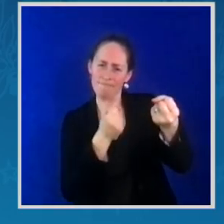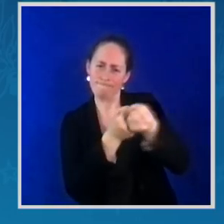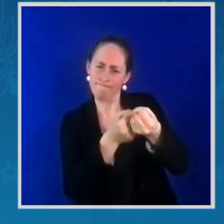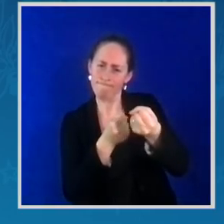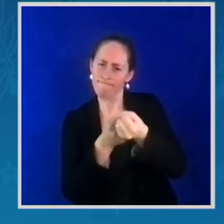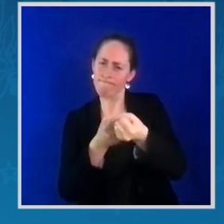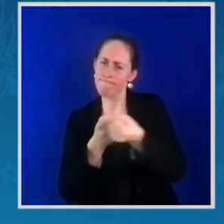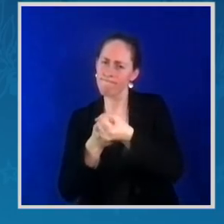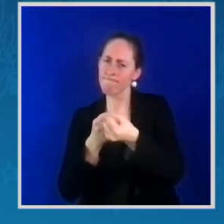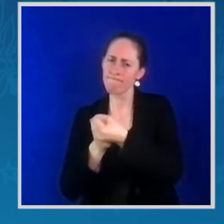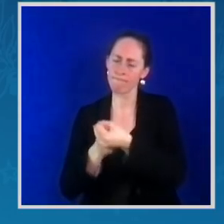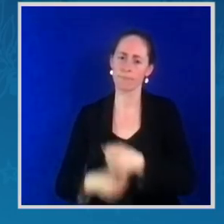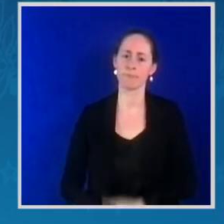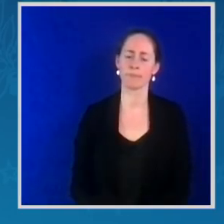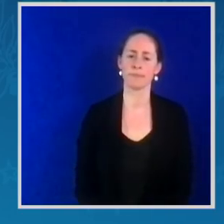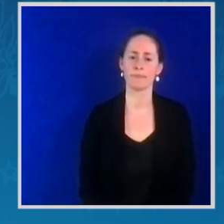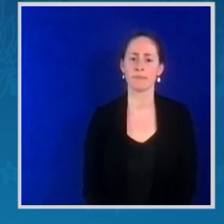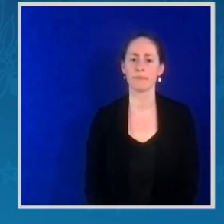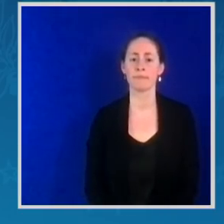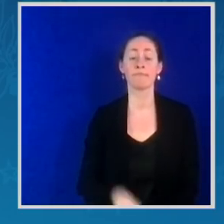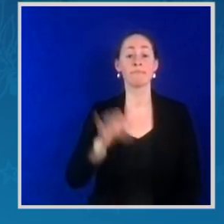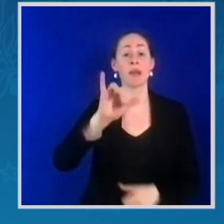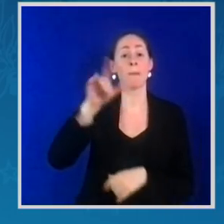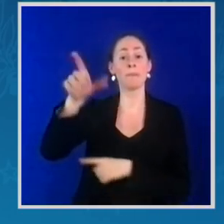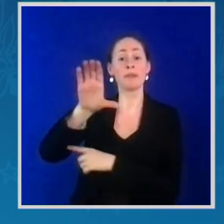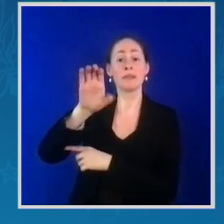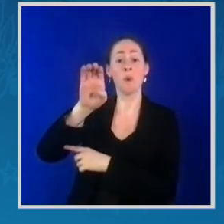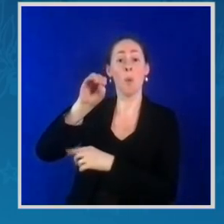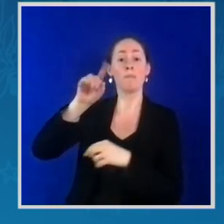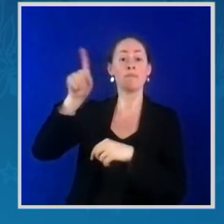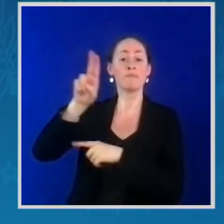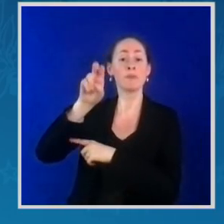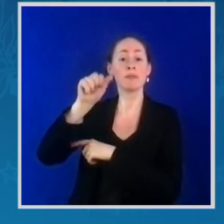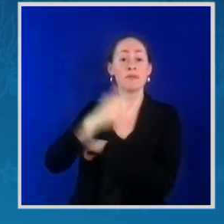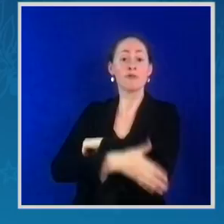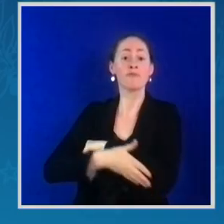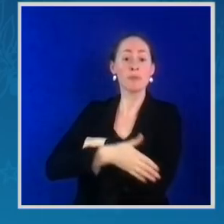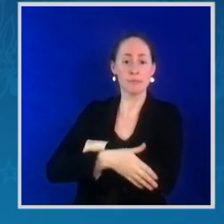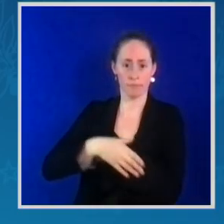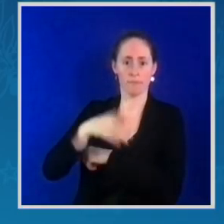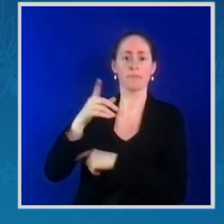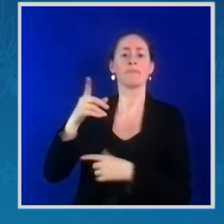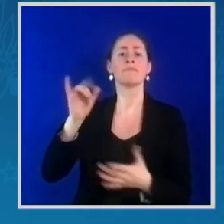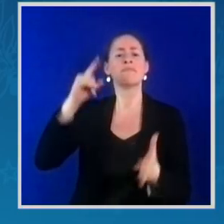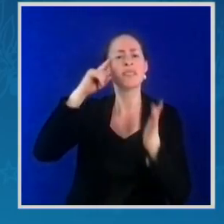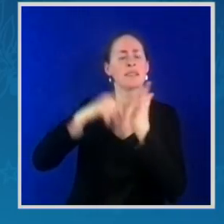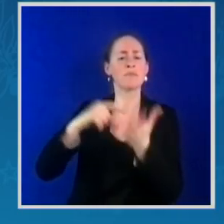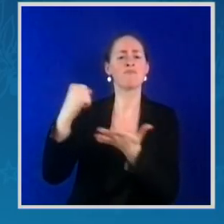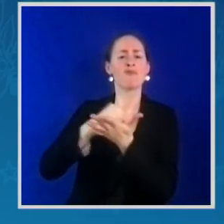including folks like MasterCard and Microsoft, who are interested in growing the capacity